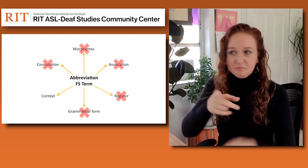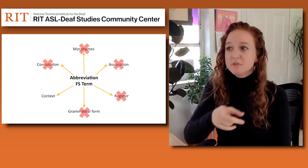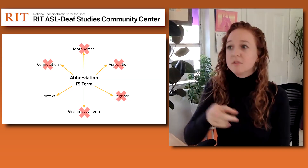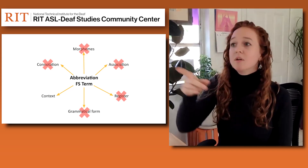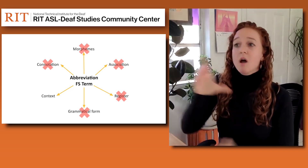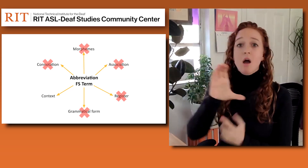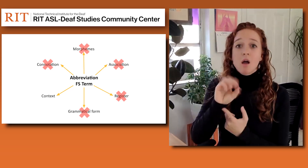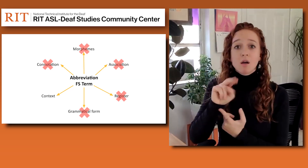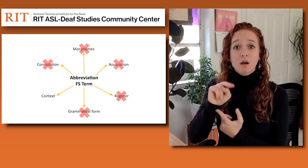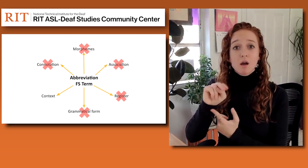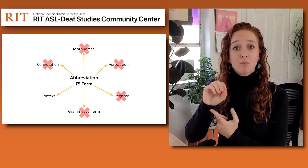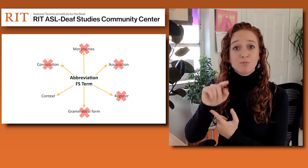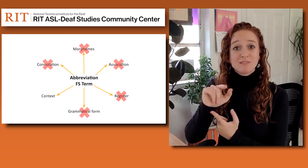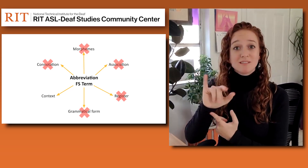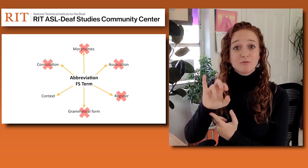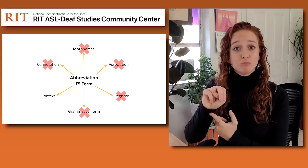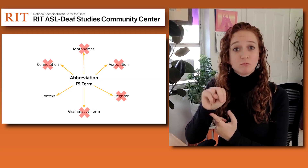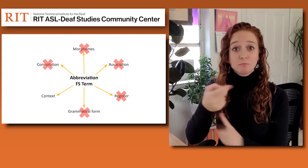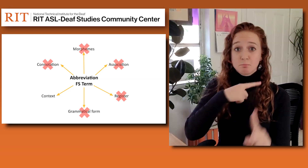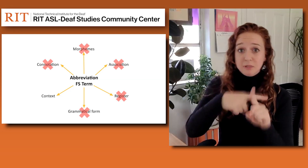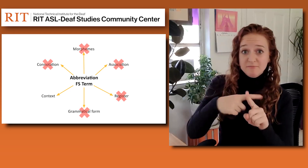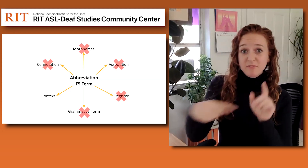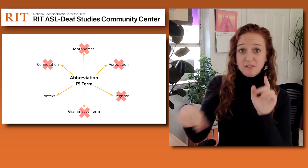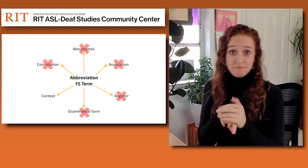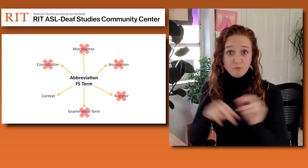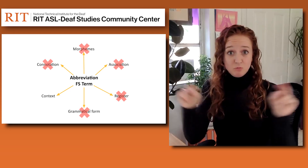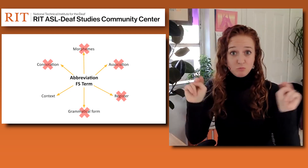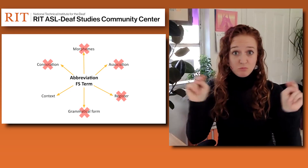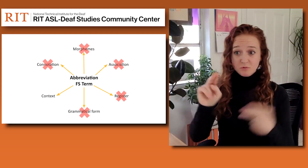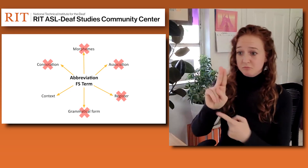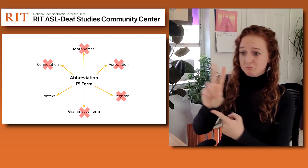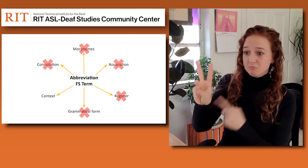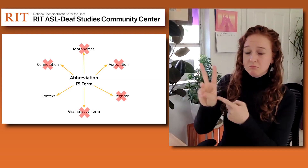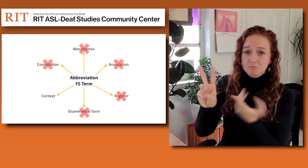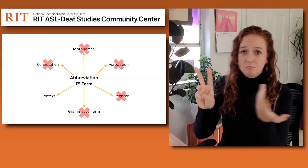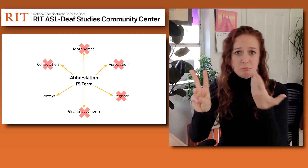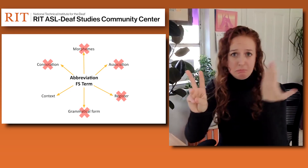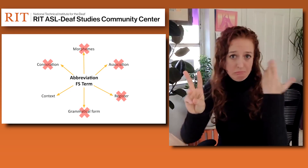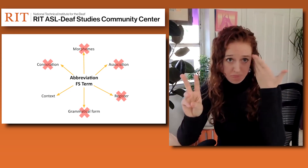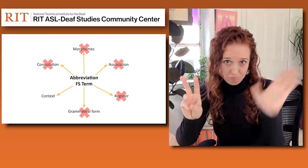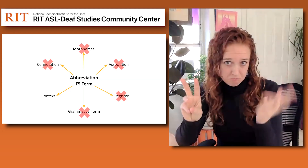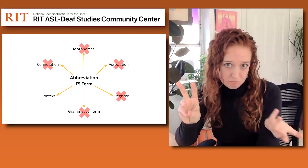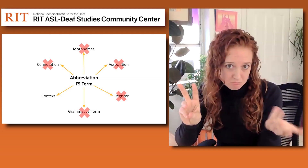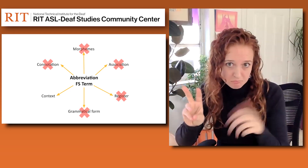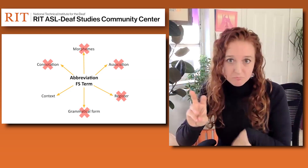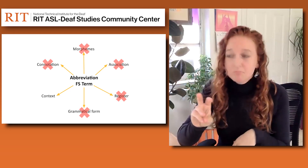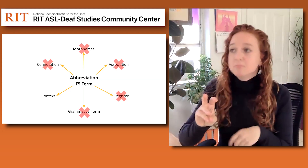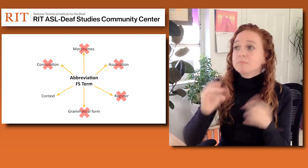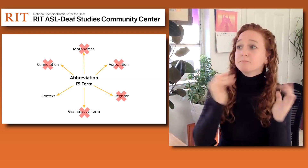this doesn't make sense. If we look at connotation, is it positive? Is it negative? We have no idea.